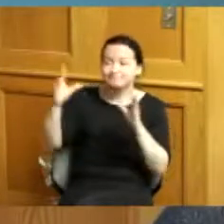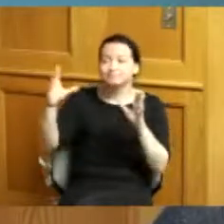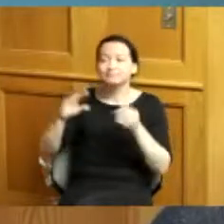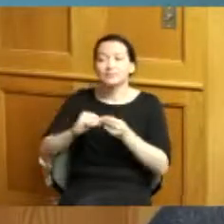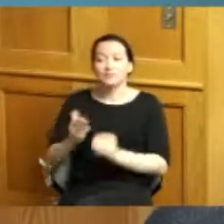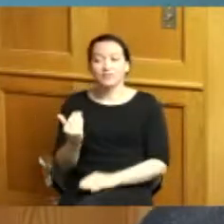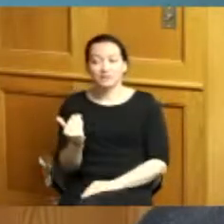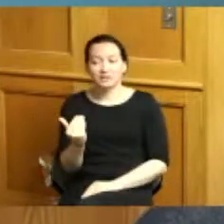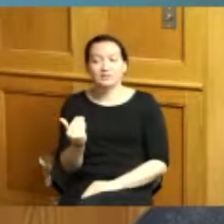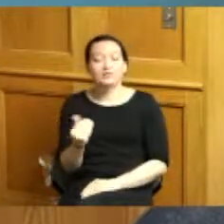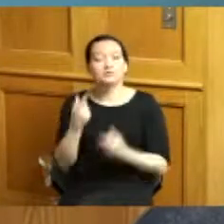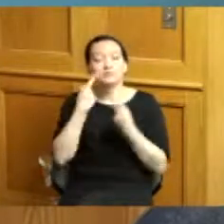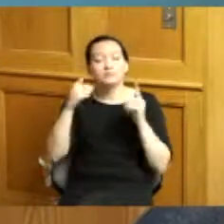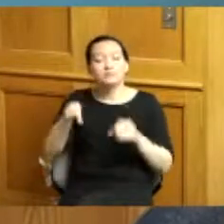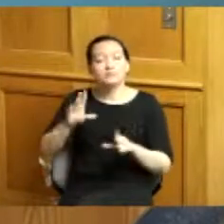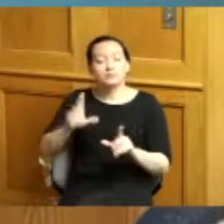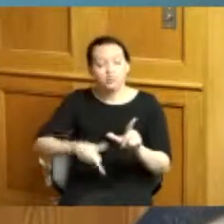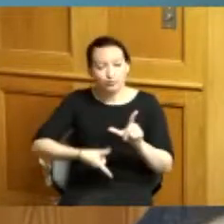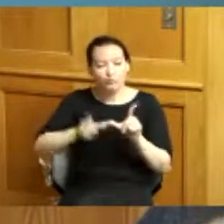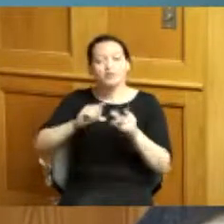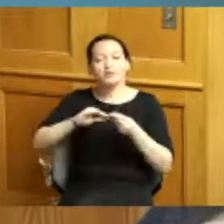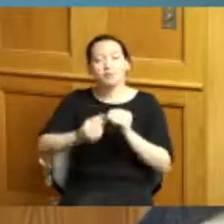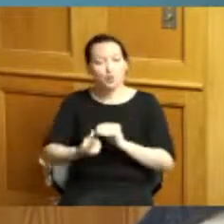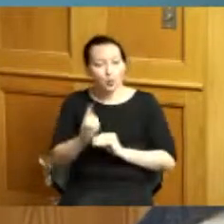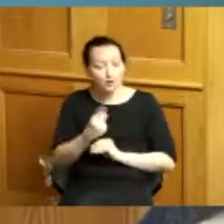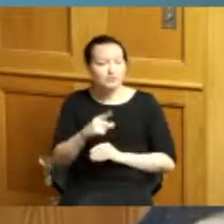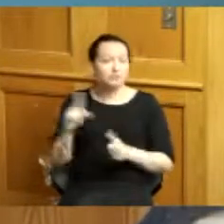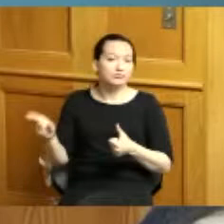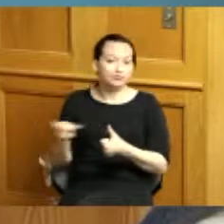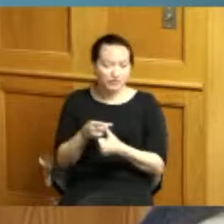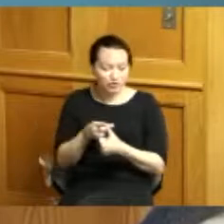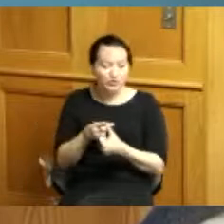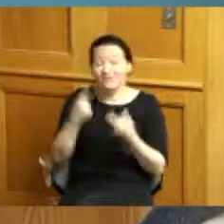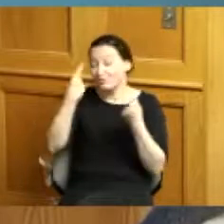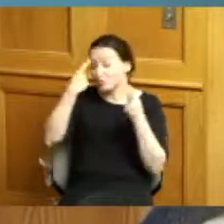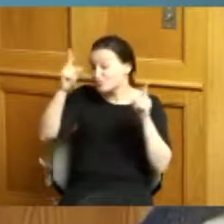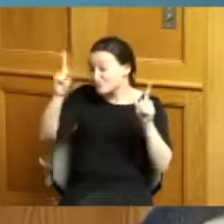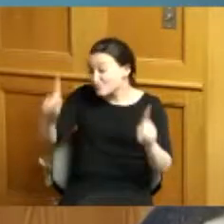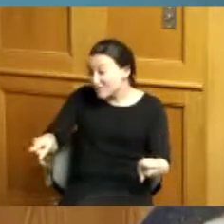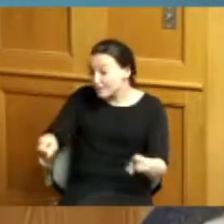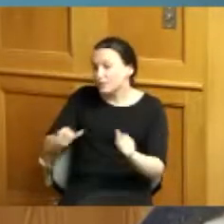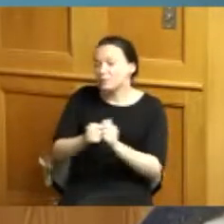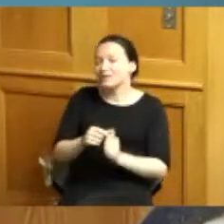is a resolution authorizing renewal of number one of the original agreement with Lighthouse Youth